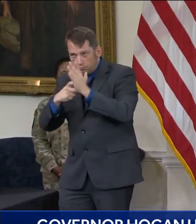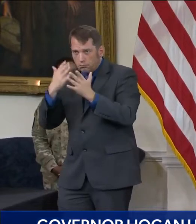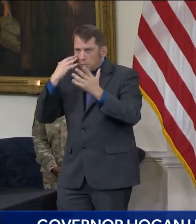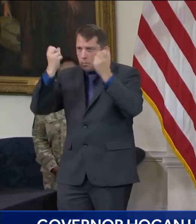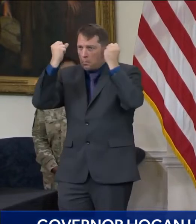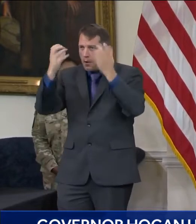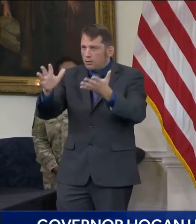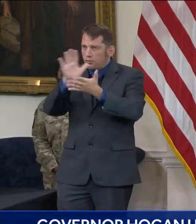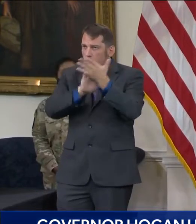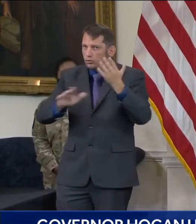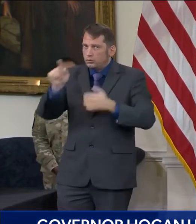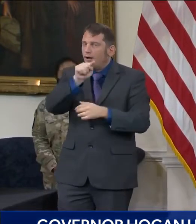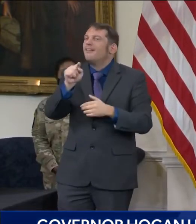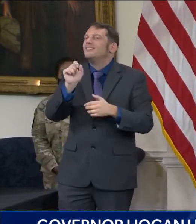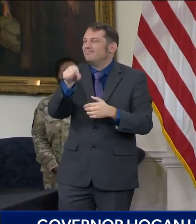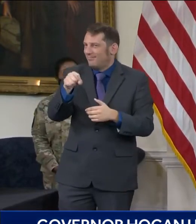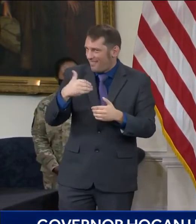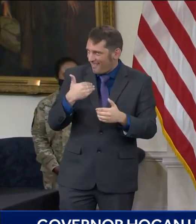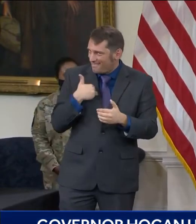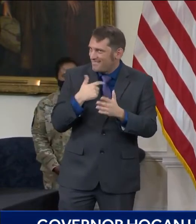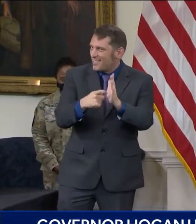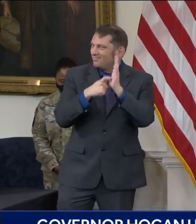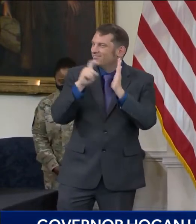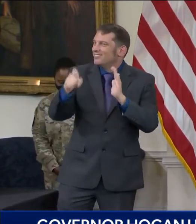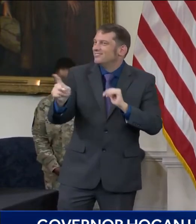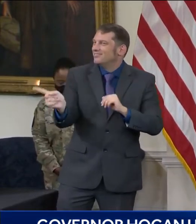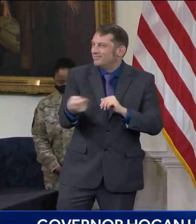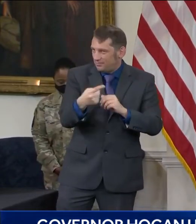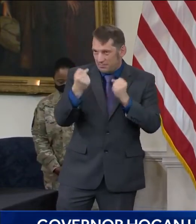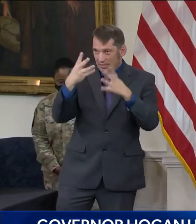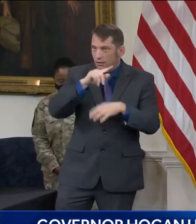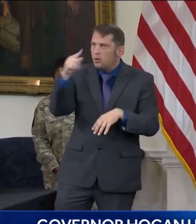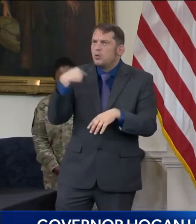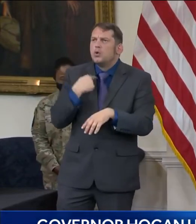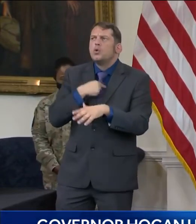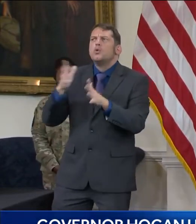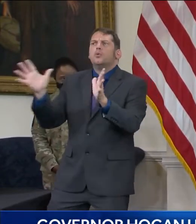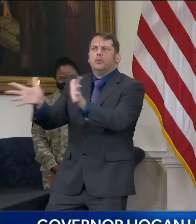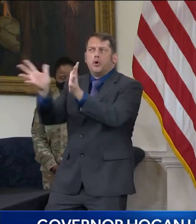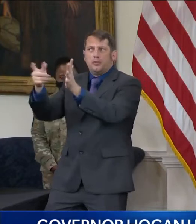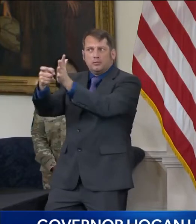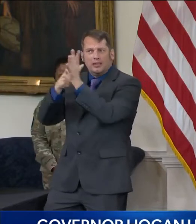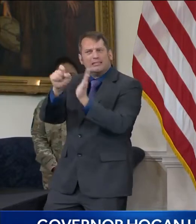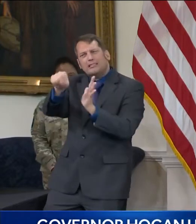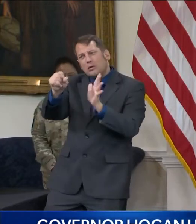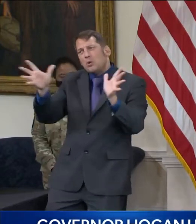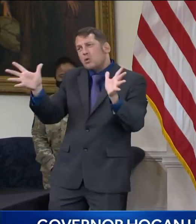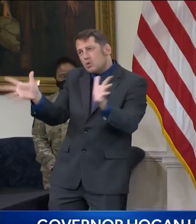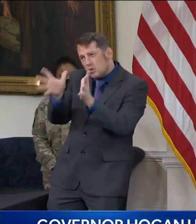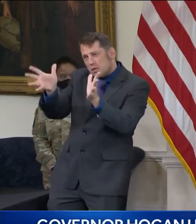SYSTEM. I KNOW A NUMBER OF COLLEGES ACROSS THE COUNTRY ARE MANDATING